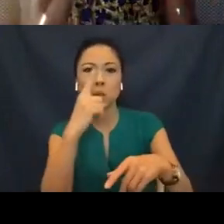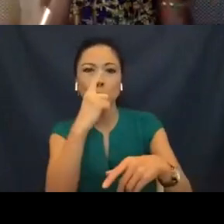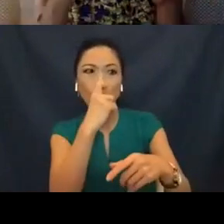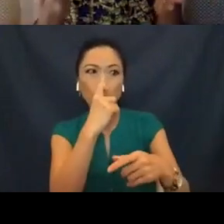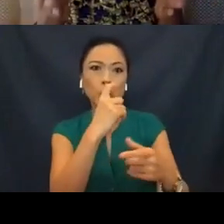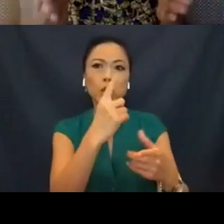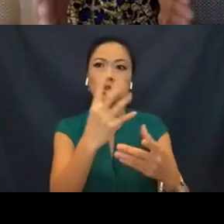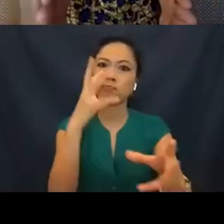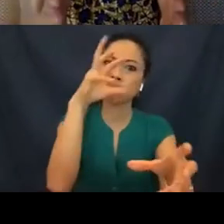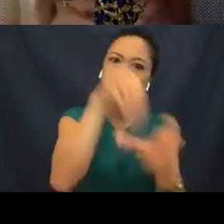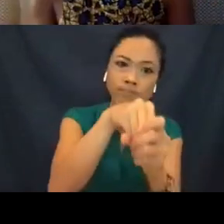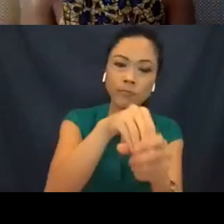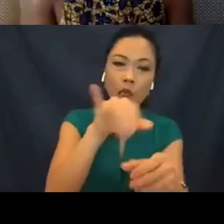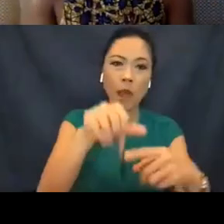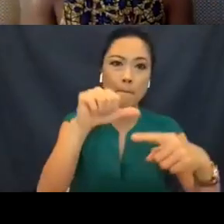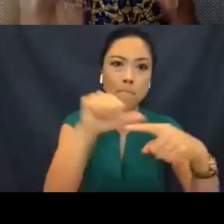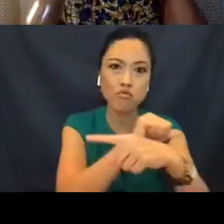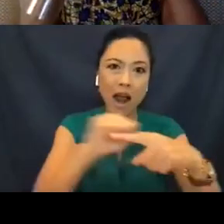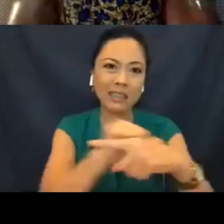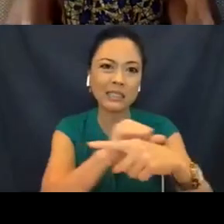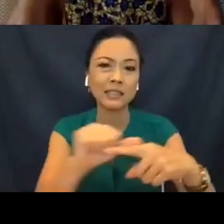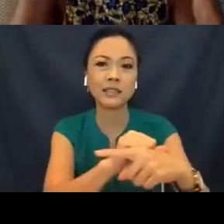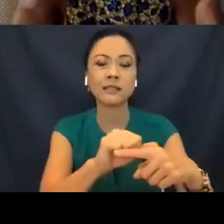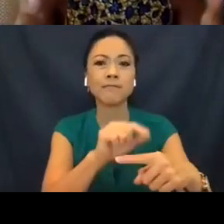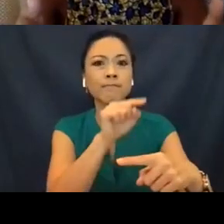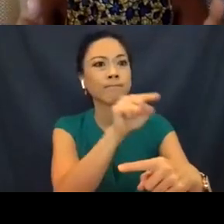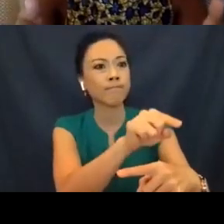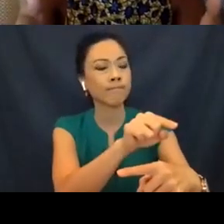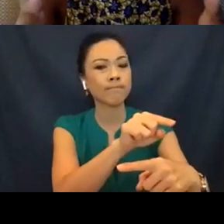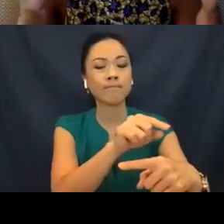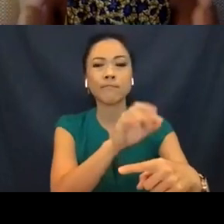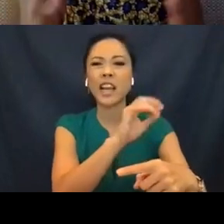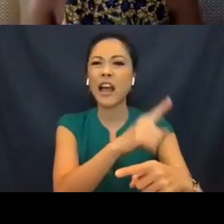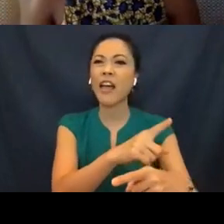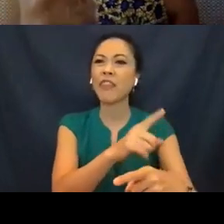on a single road, that ain't telling us this is a single direction that we're all going